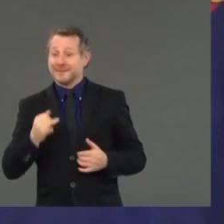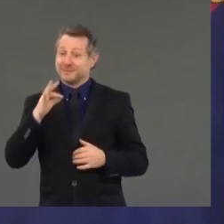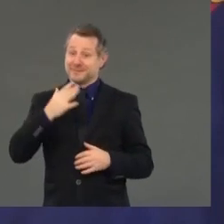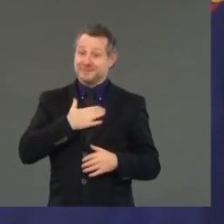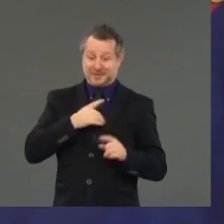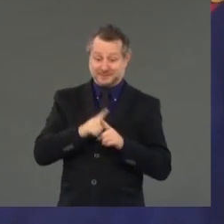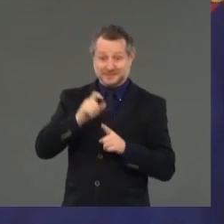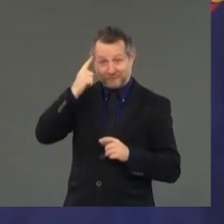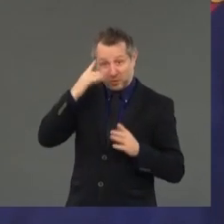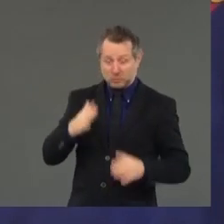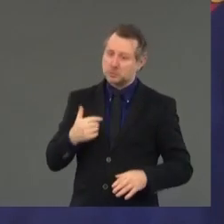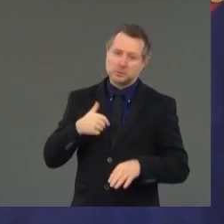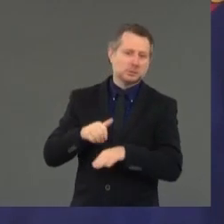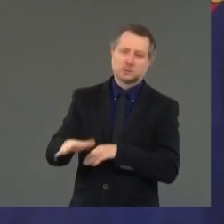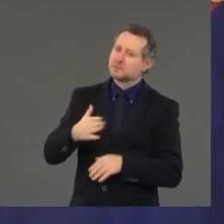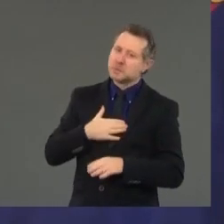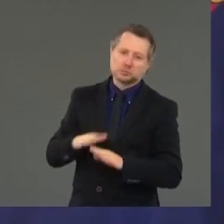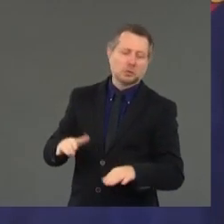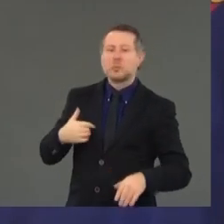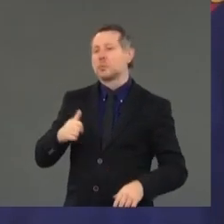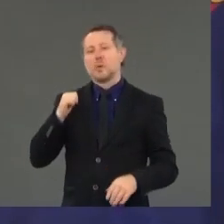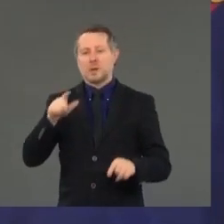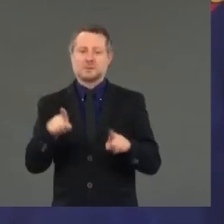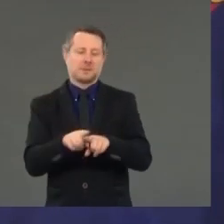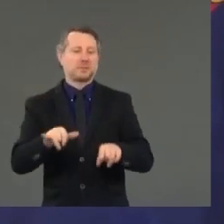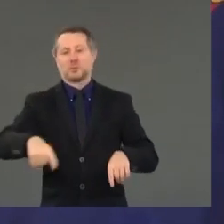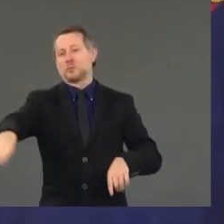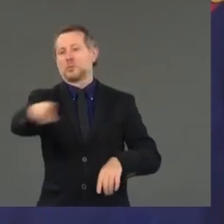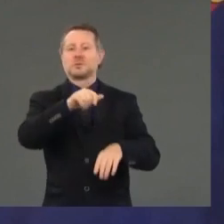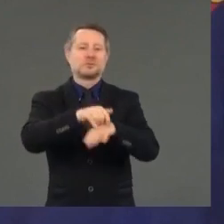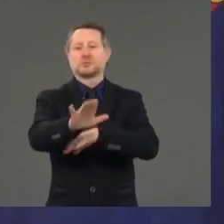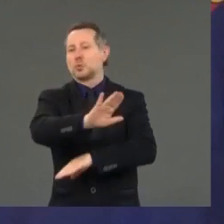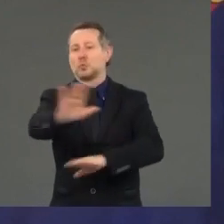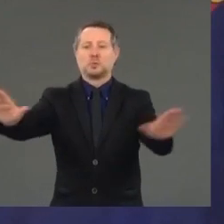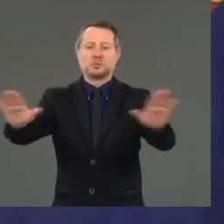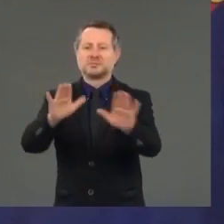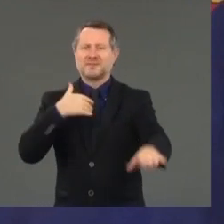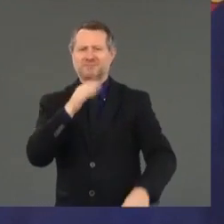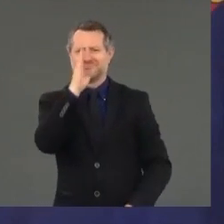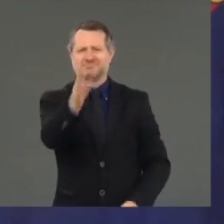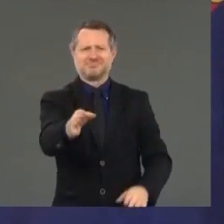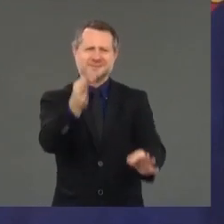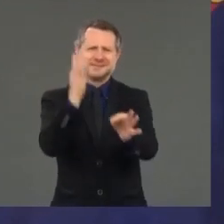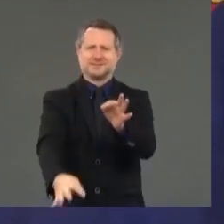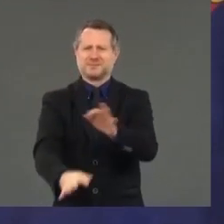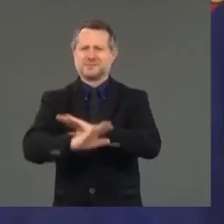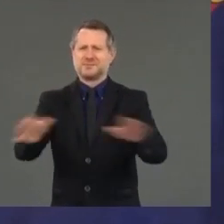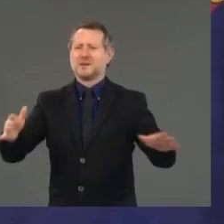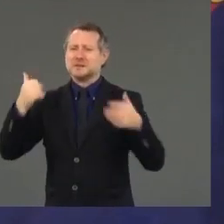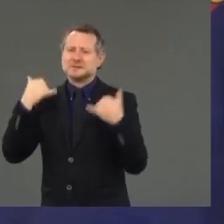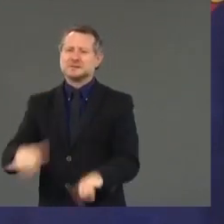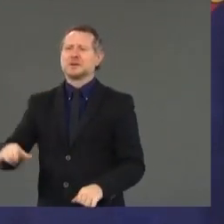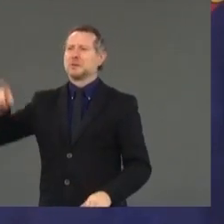IF I WON'T SEND MY CHILDREN TO DAY CAMP I WOULDN'T ASK ANYONE ELSE TO SEND THEIR CHILDREN TO DAY CAMP.